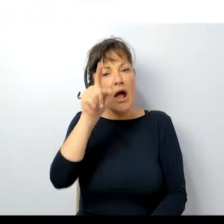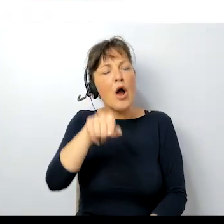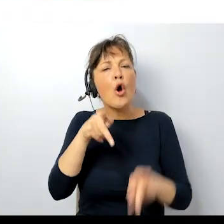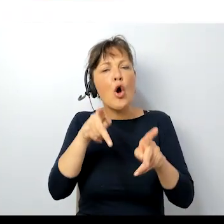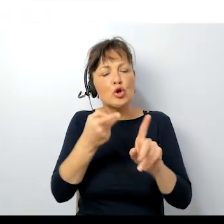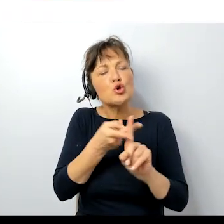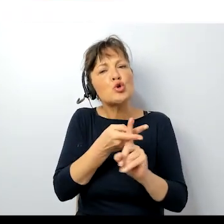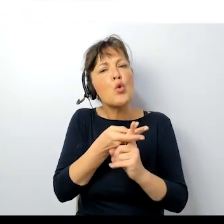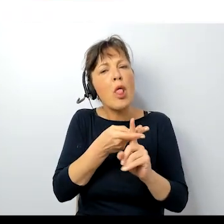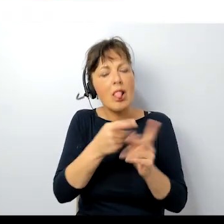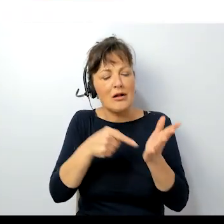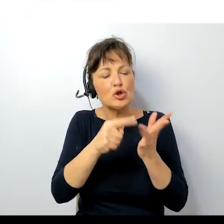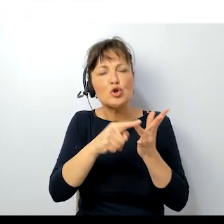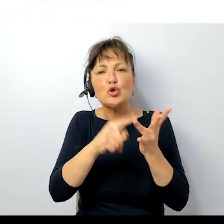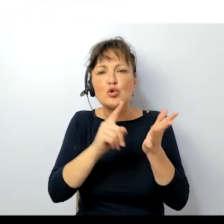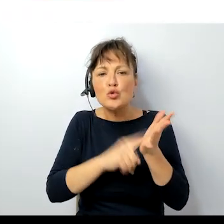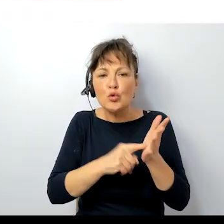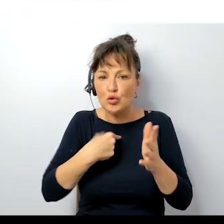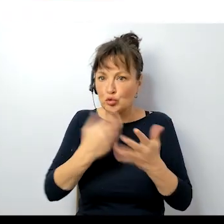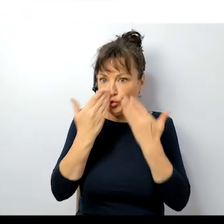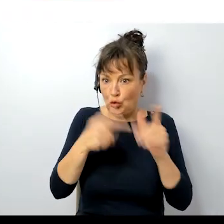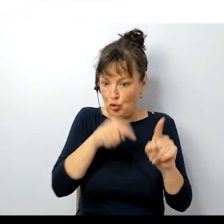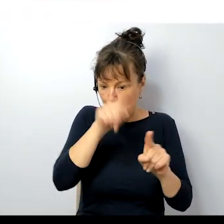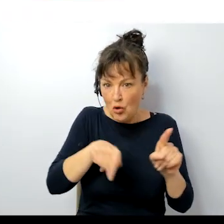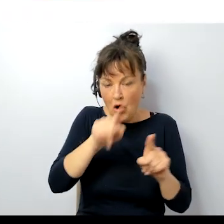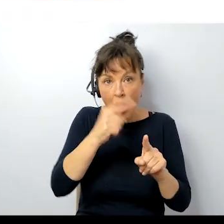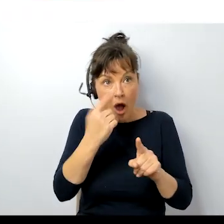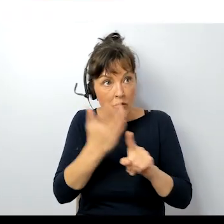There's also a tool you can use to find out where a Foundation Apprenticeship can take a young